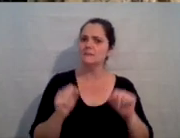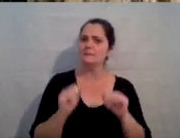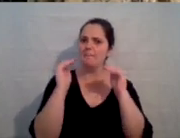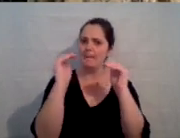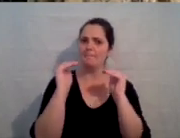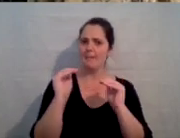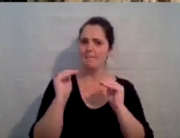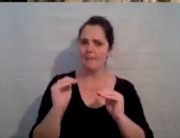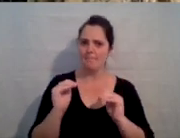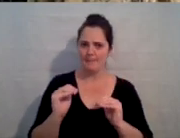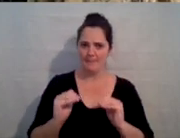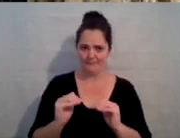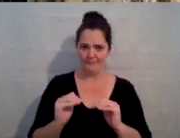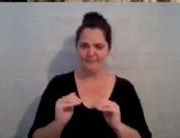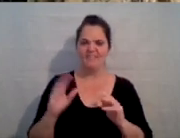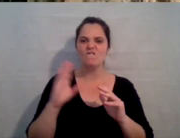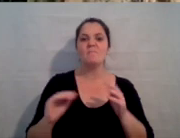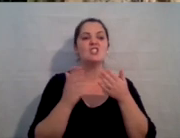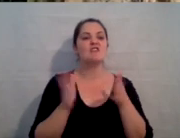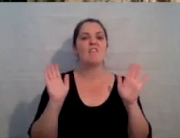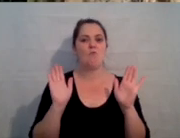So again you're sighting, then we're going to do a quick within